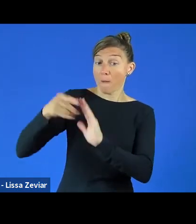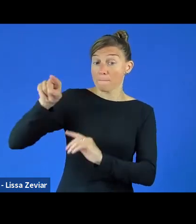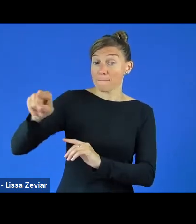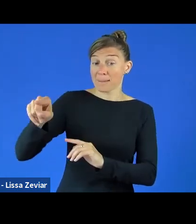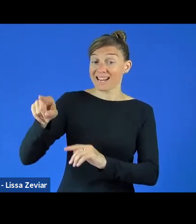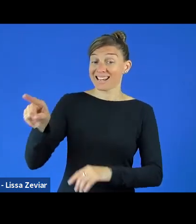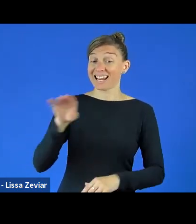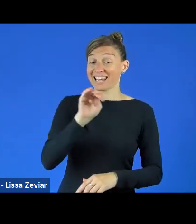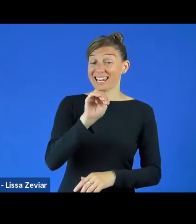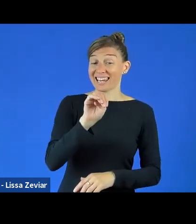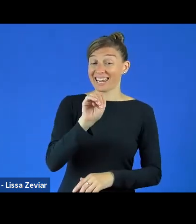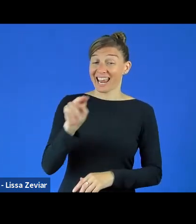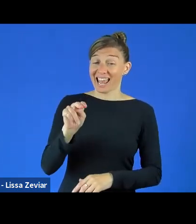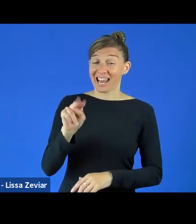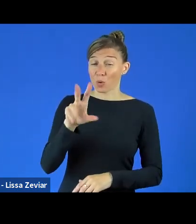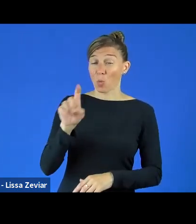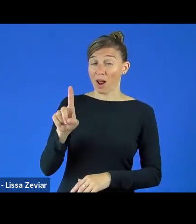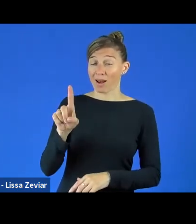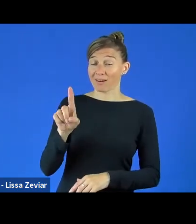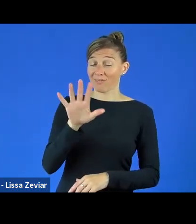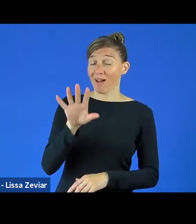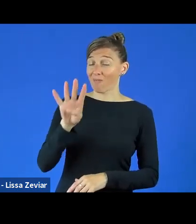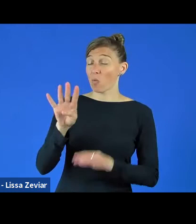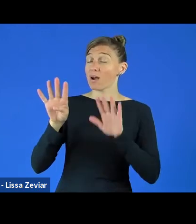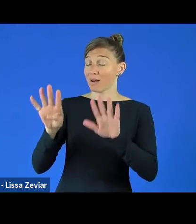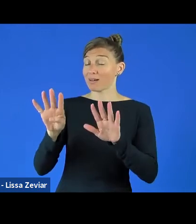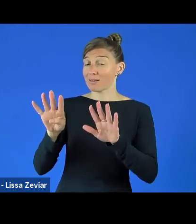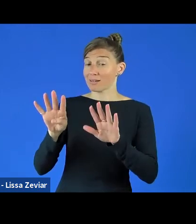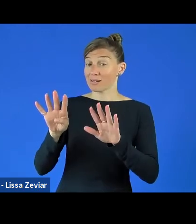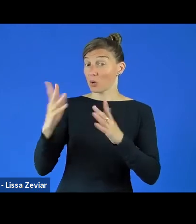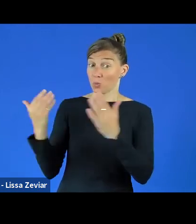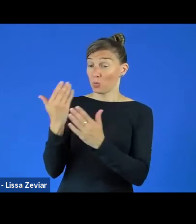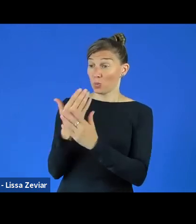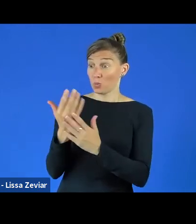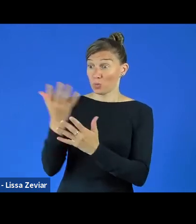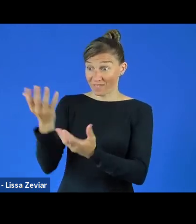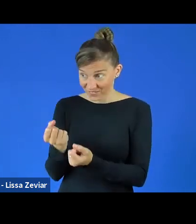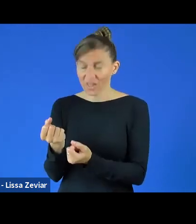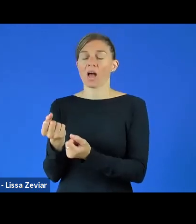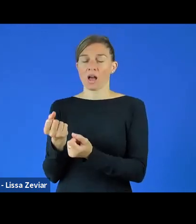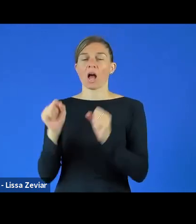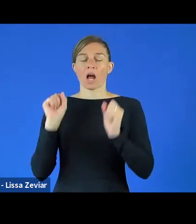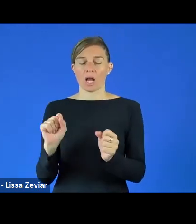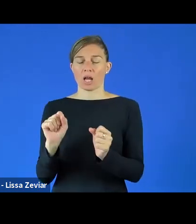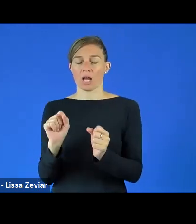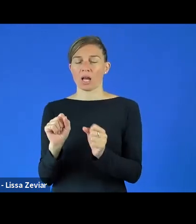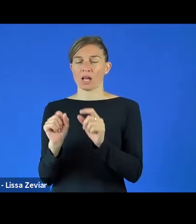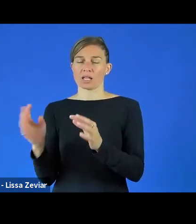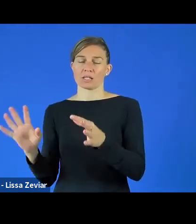for the European Accessibility Act that will also be updated for the Web Accessibility Directive, and this is important